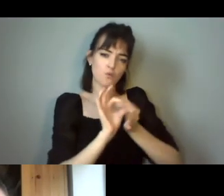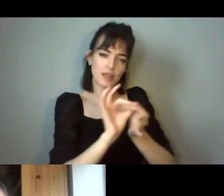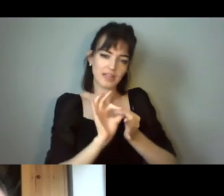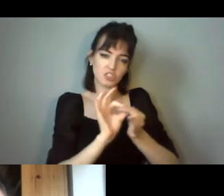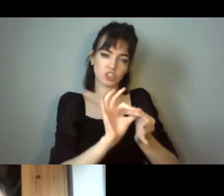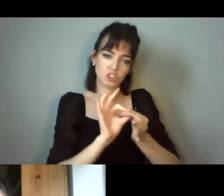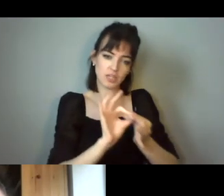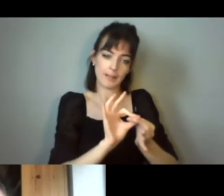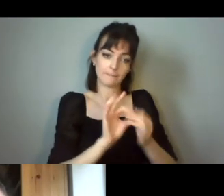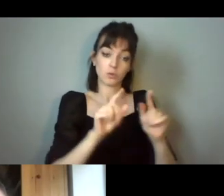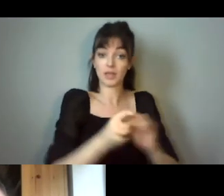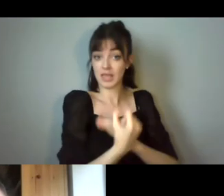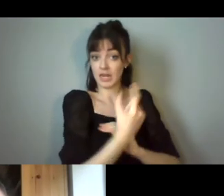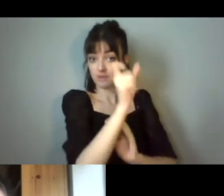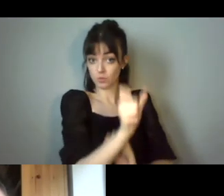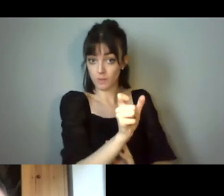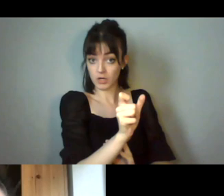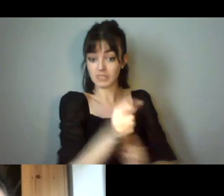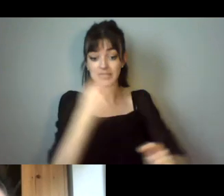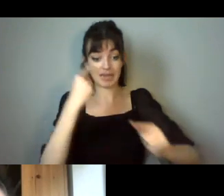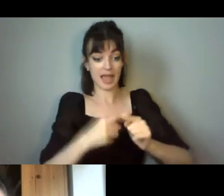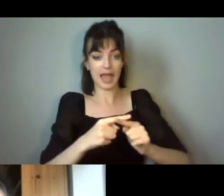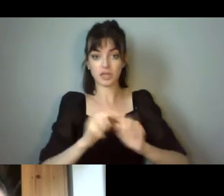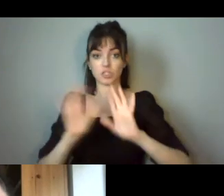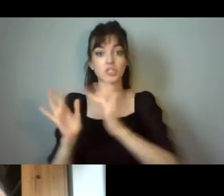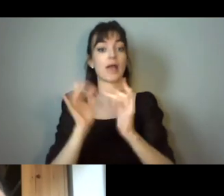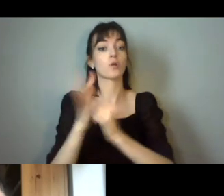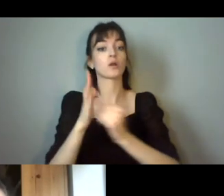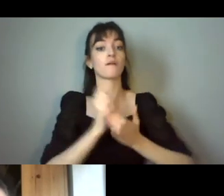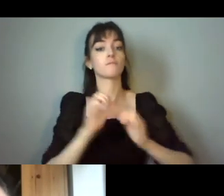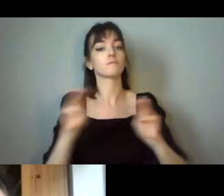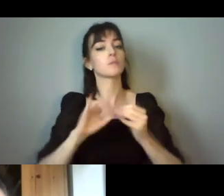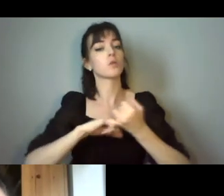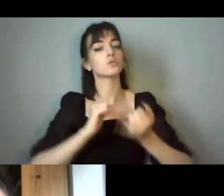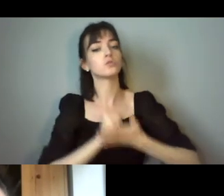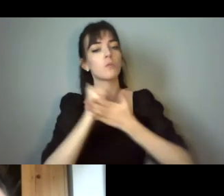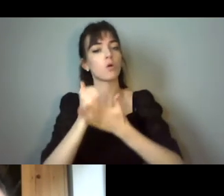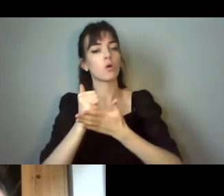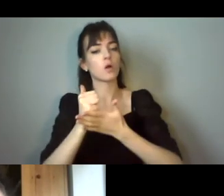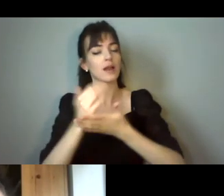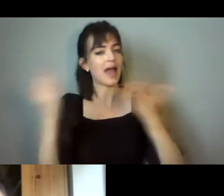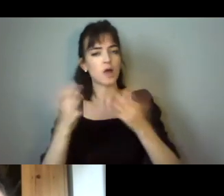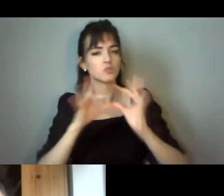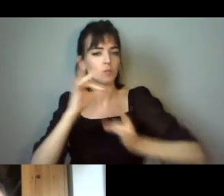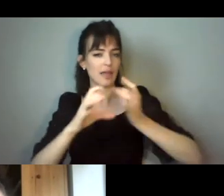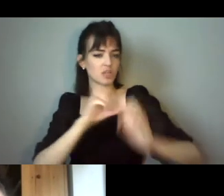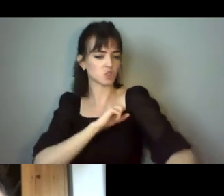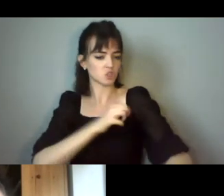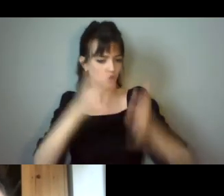the individual and a network of supporters, how you ensure the right ethics, a right